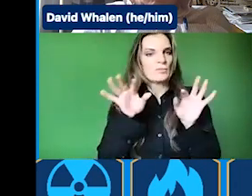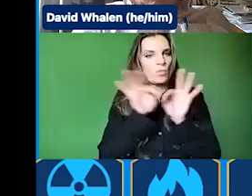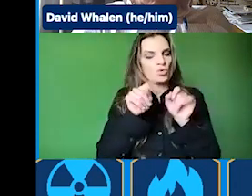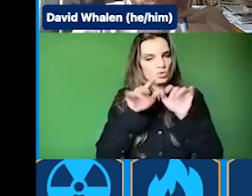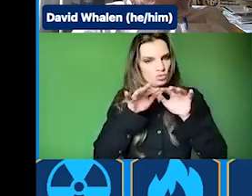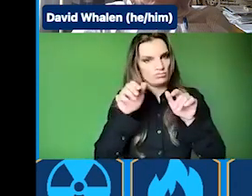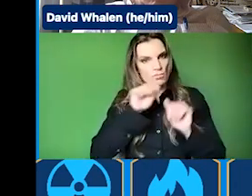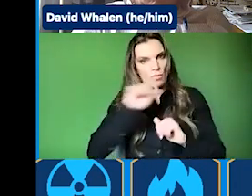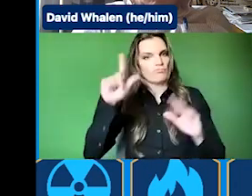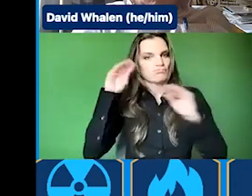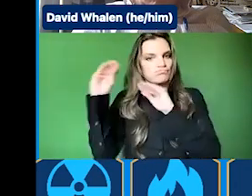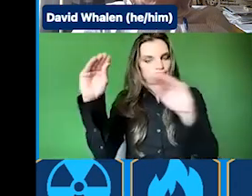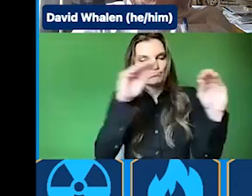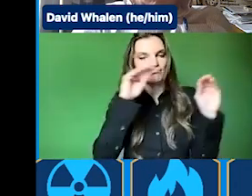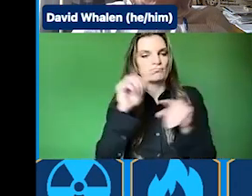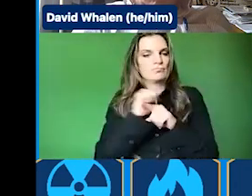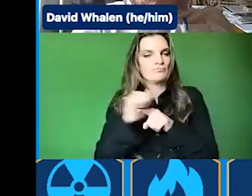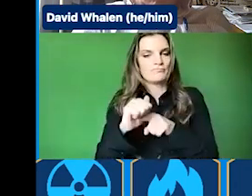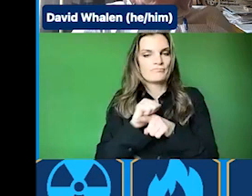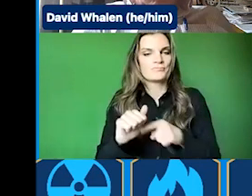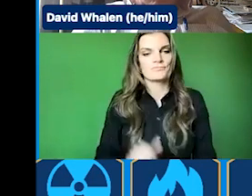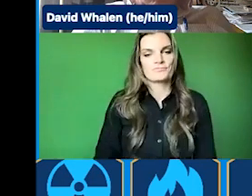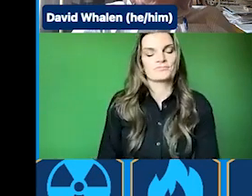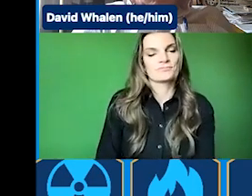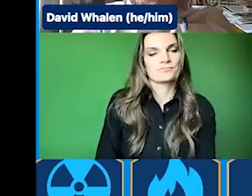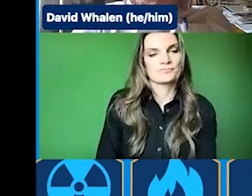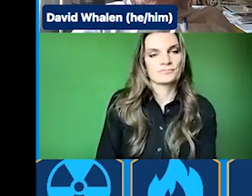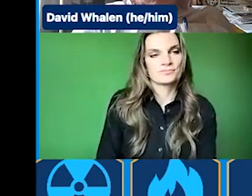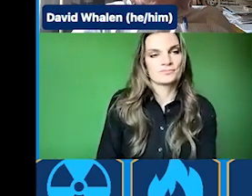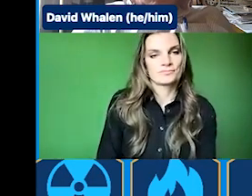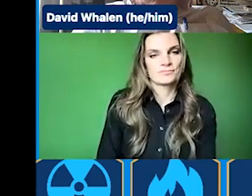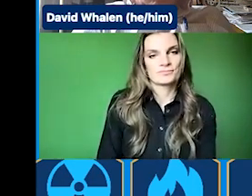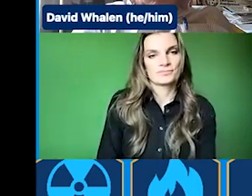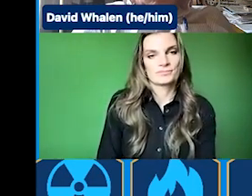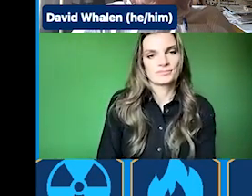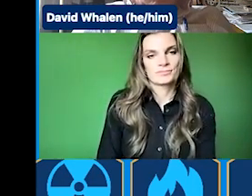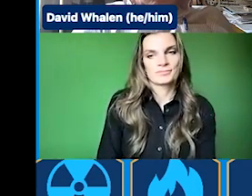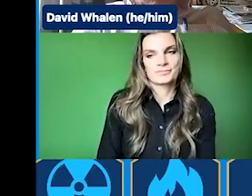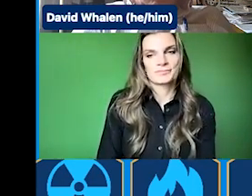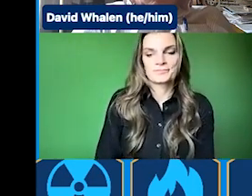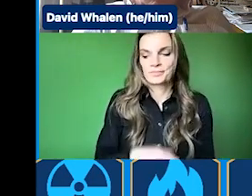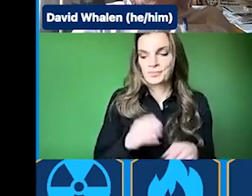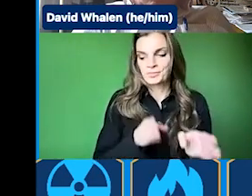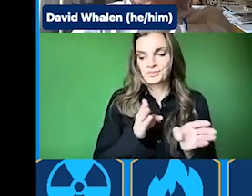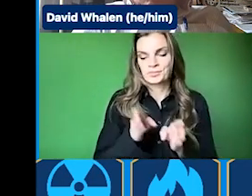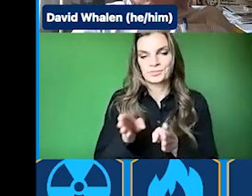Okay, I am just checking the